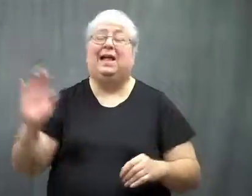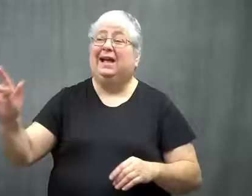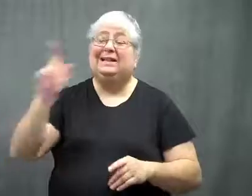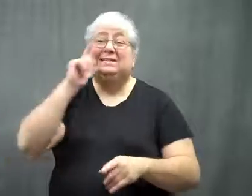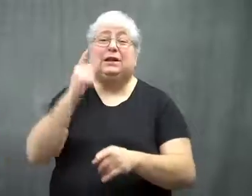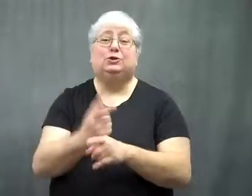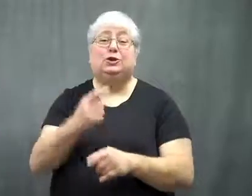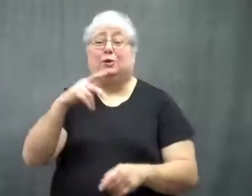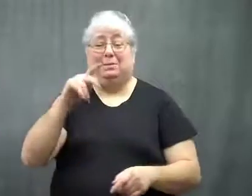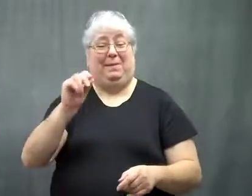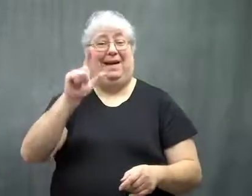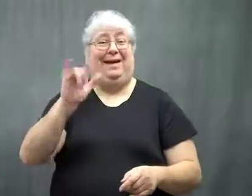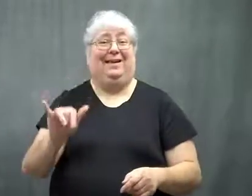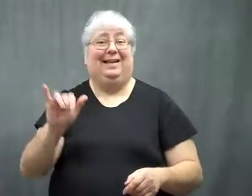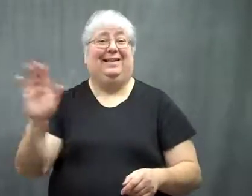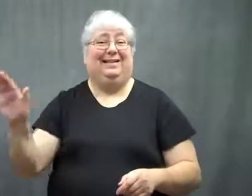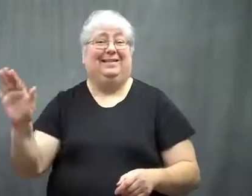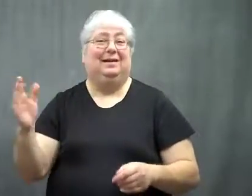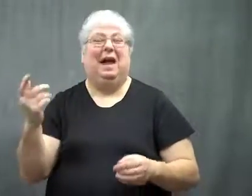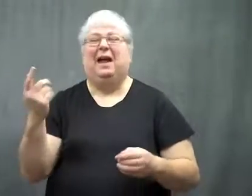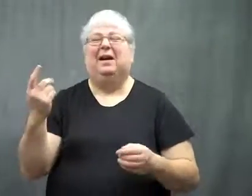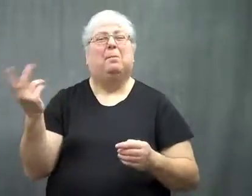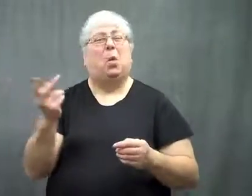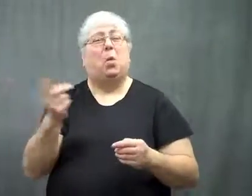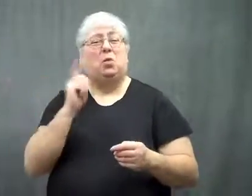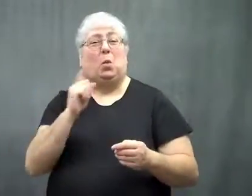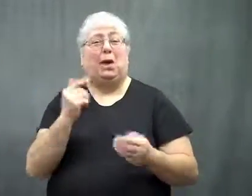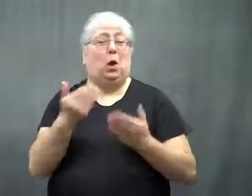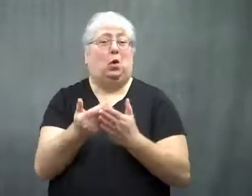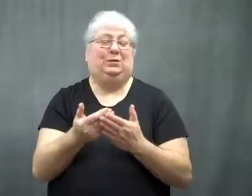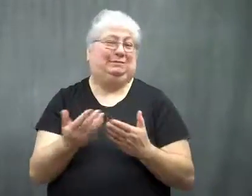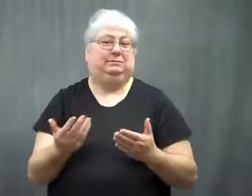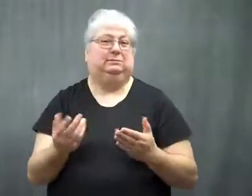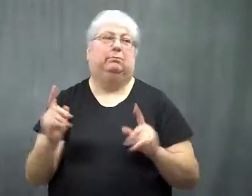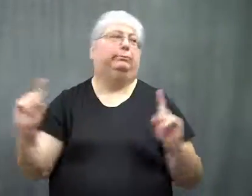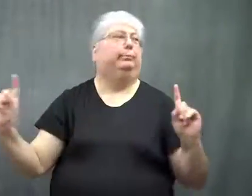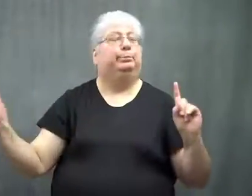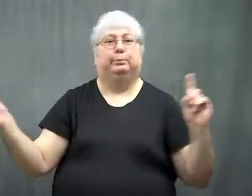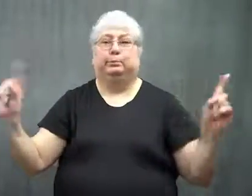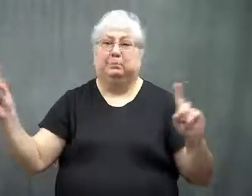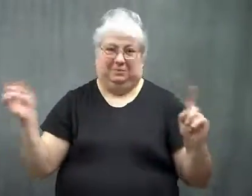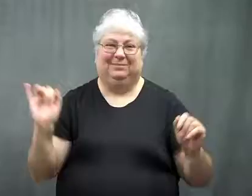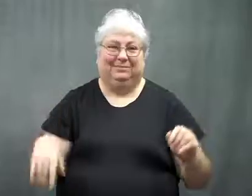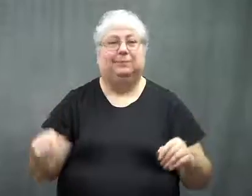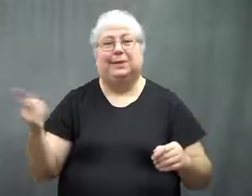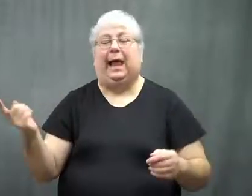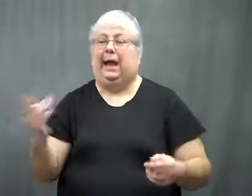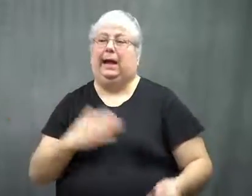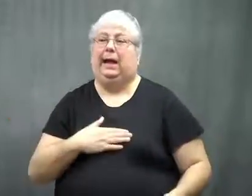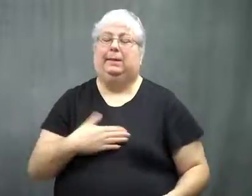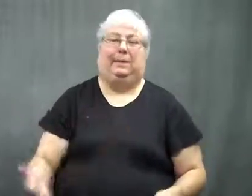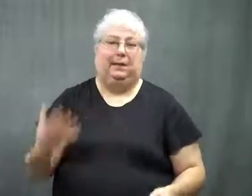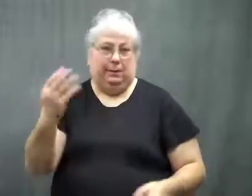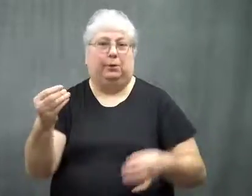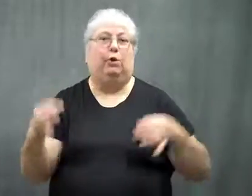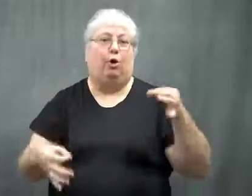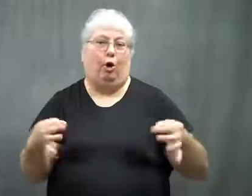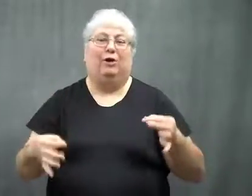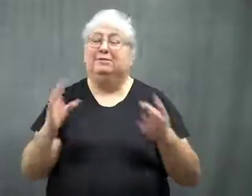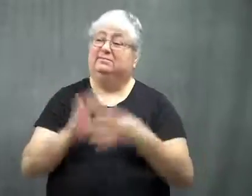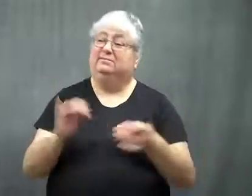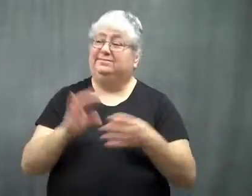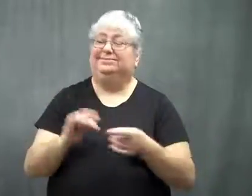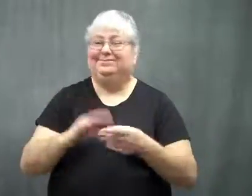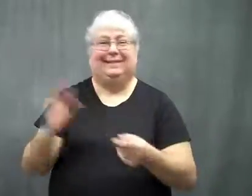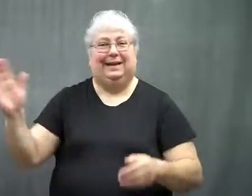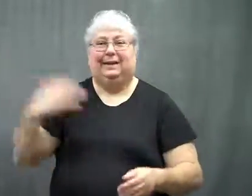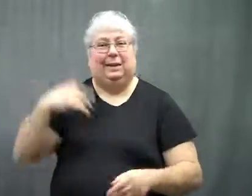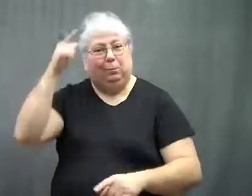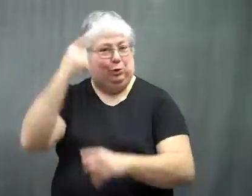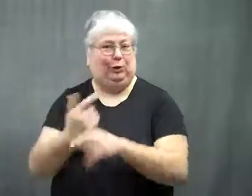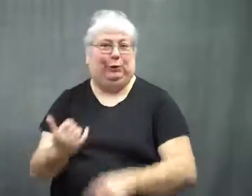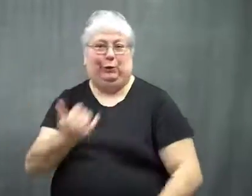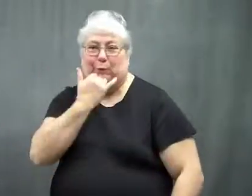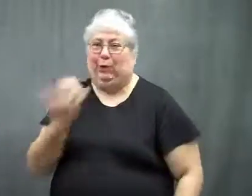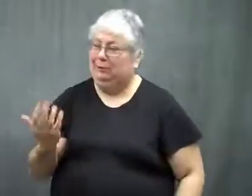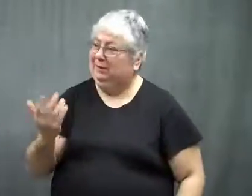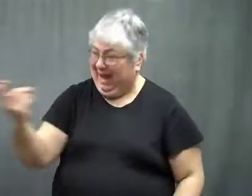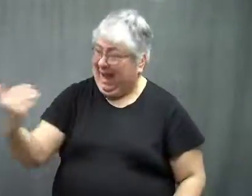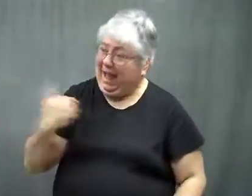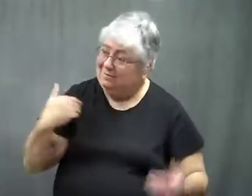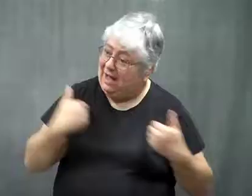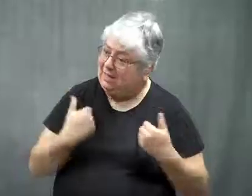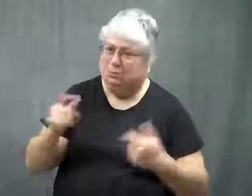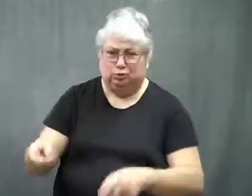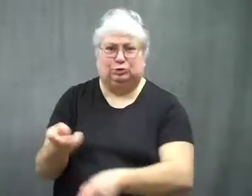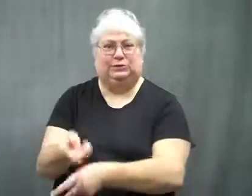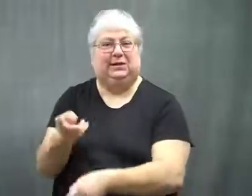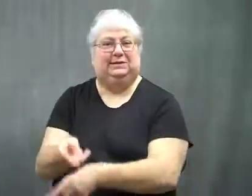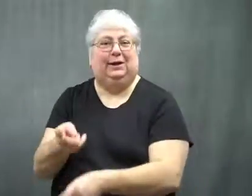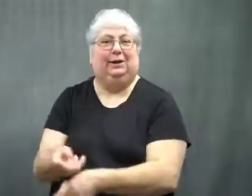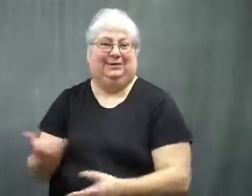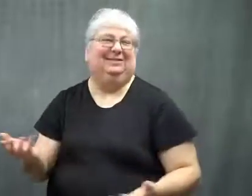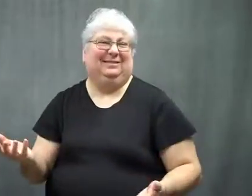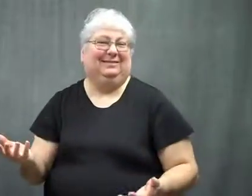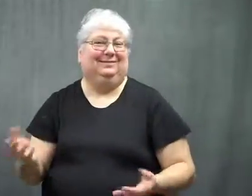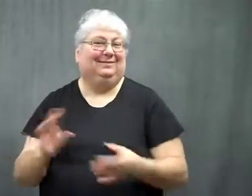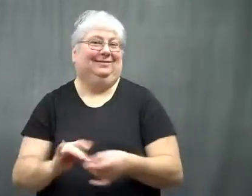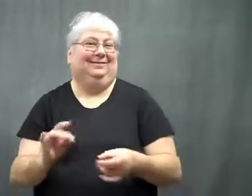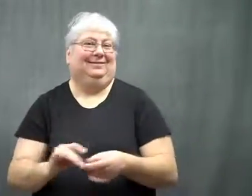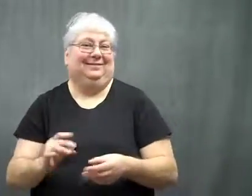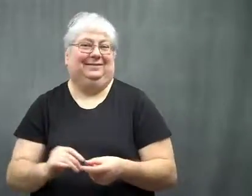His estranged sister Polly reluctantly testified in court.